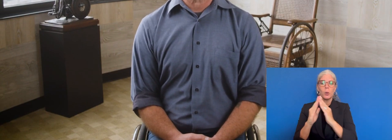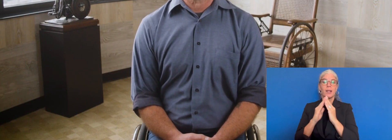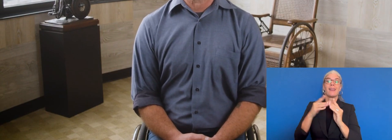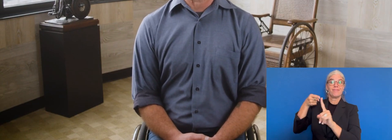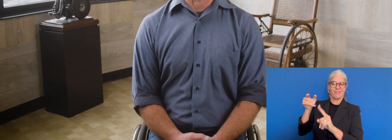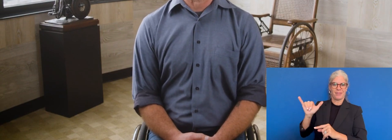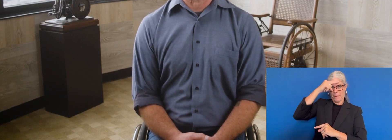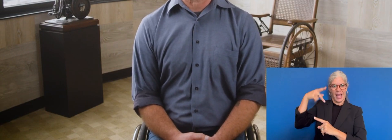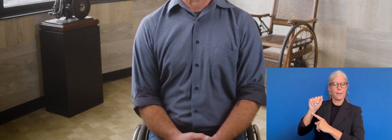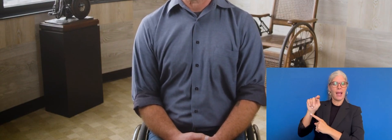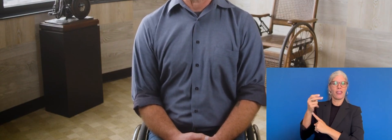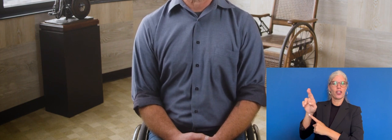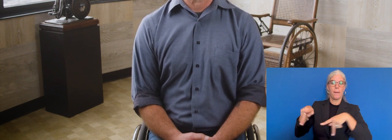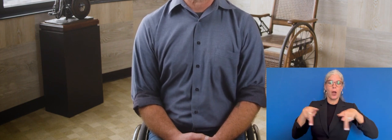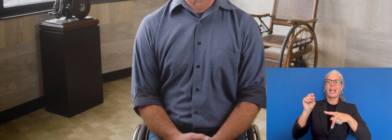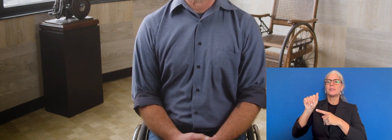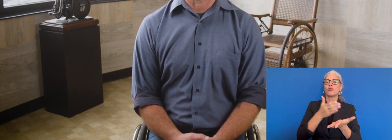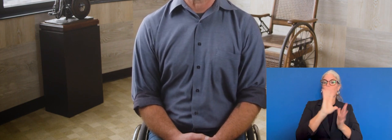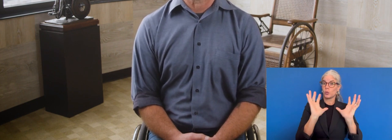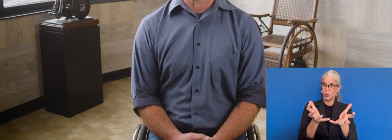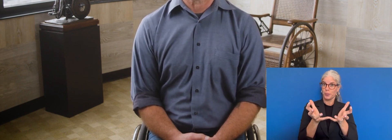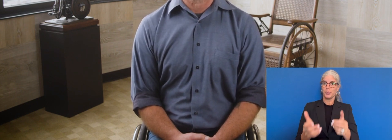the Black Panther Party and disability rights groups.